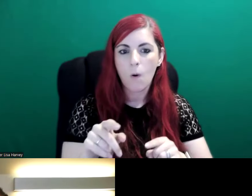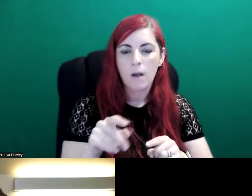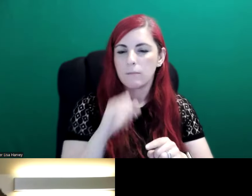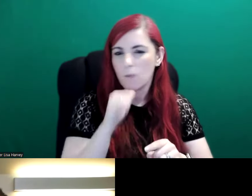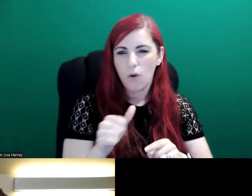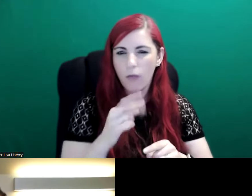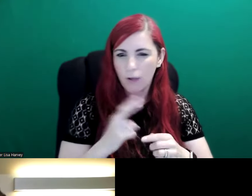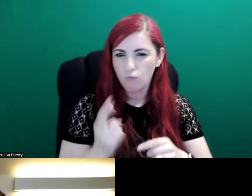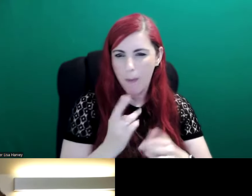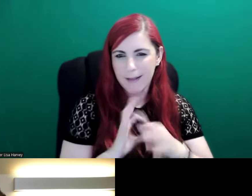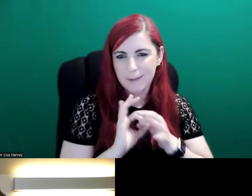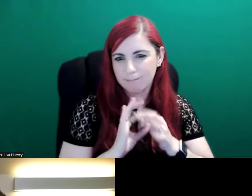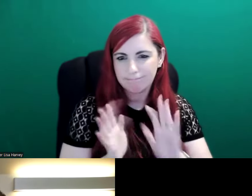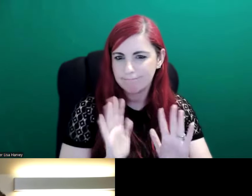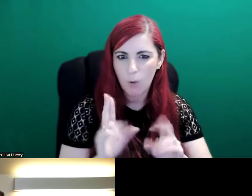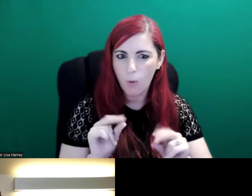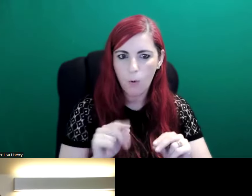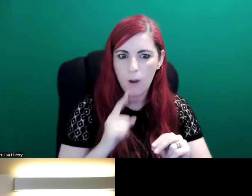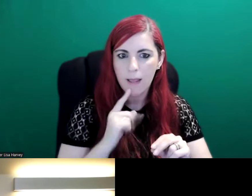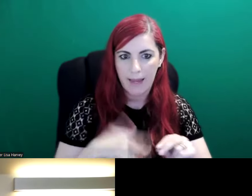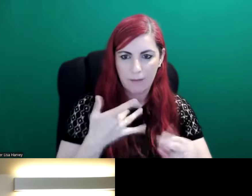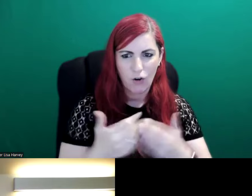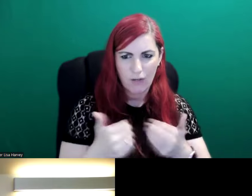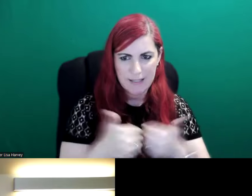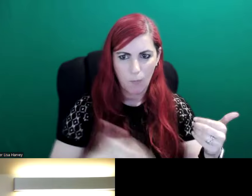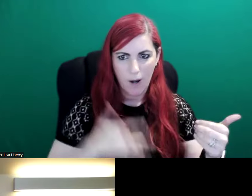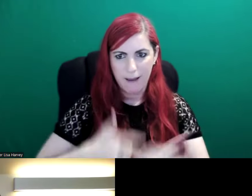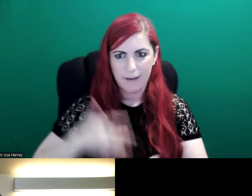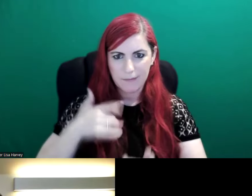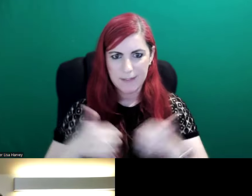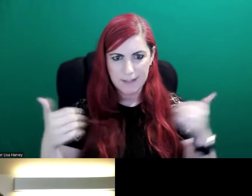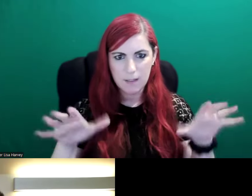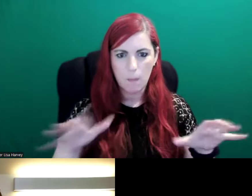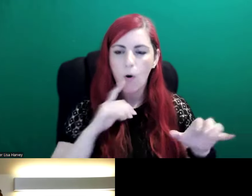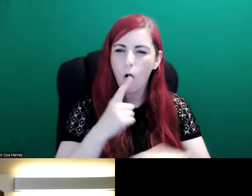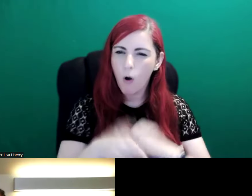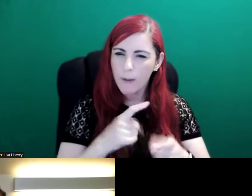involved. They lived quite separate lives, but they they always remained in contact.